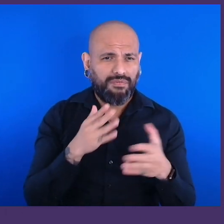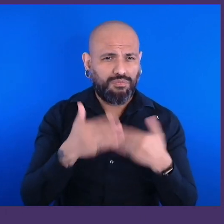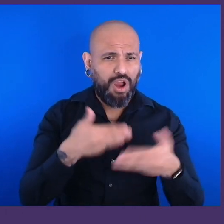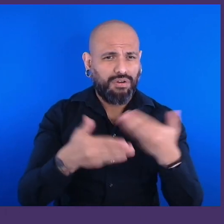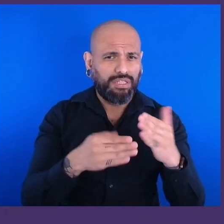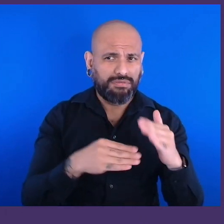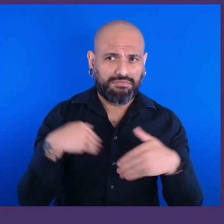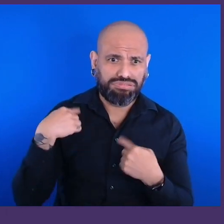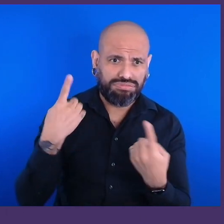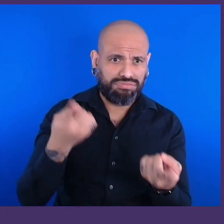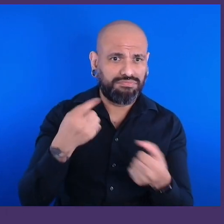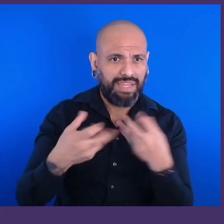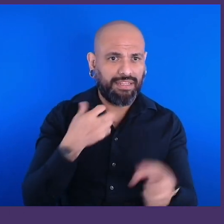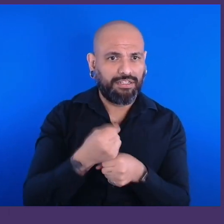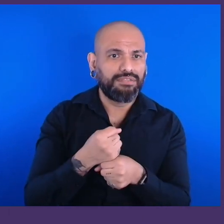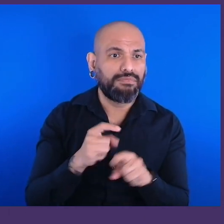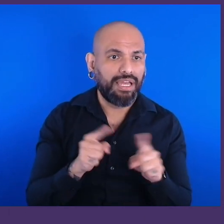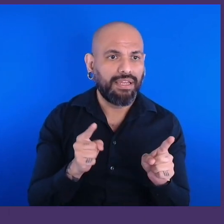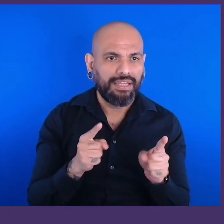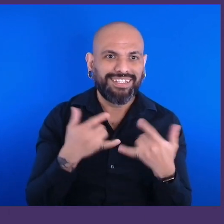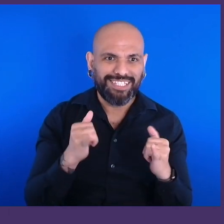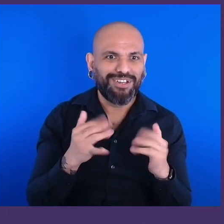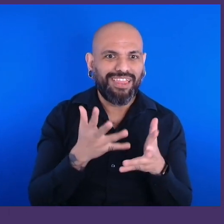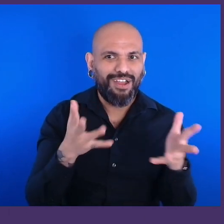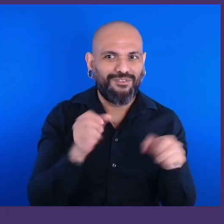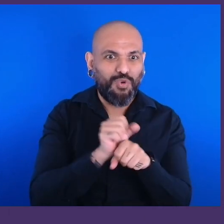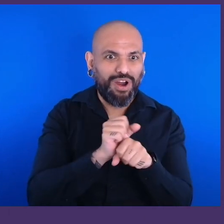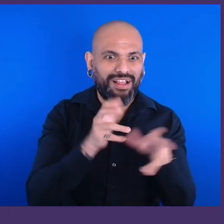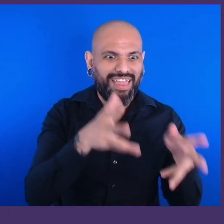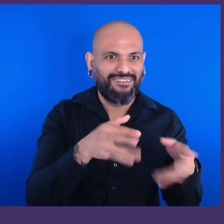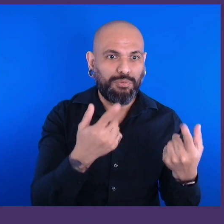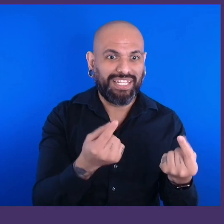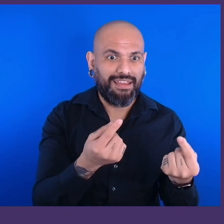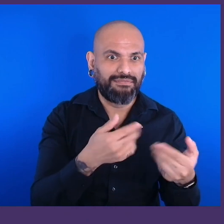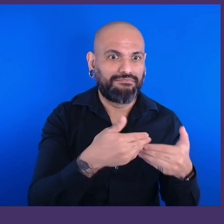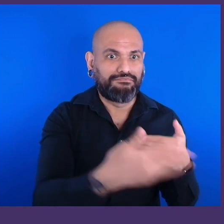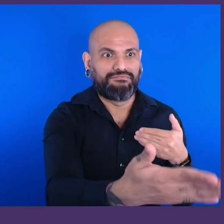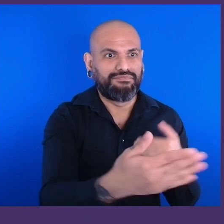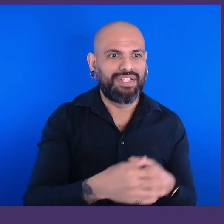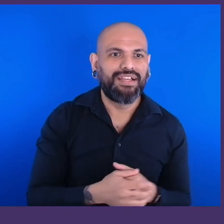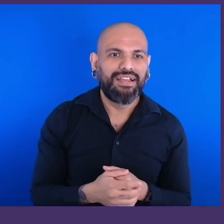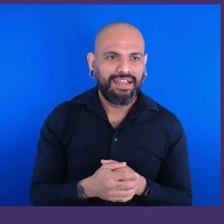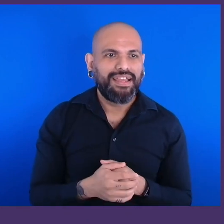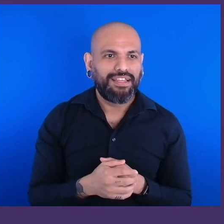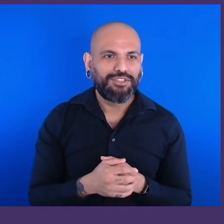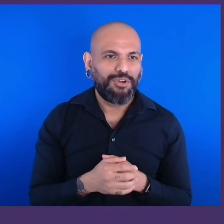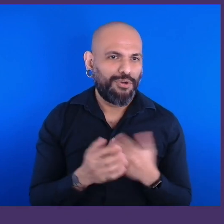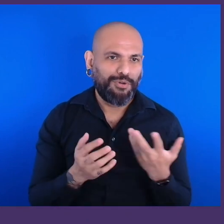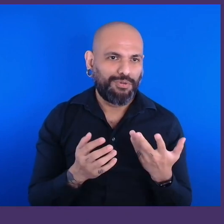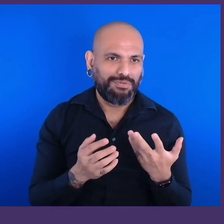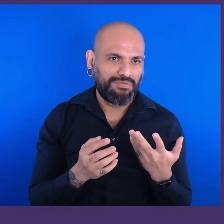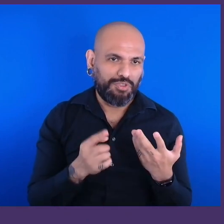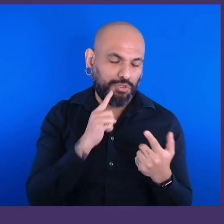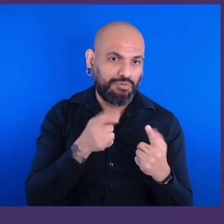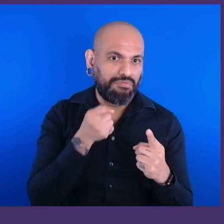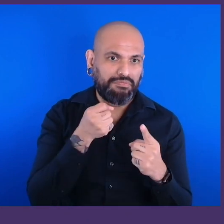to, I would say, preach and get the word out there. And the second thing that I can say is